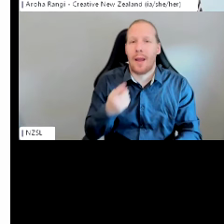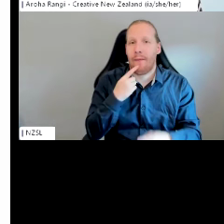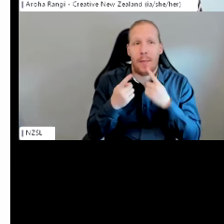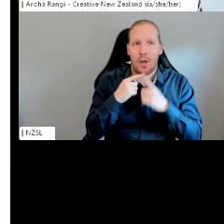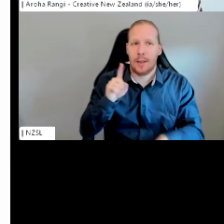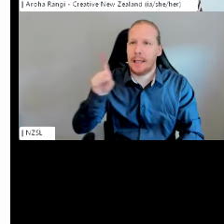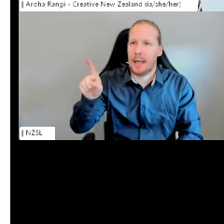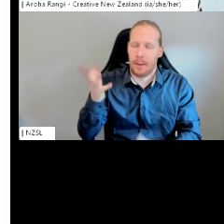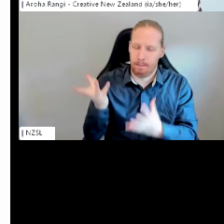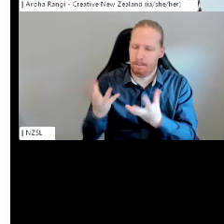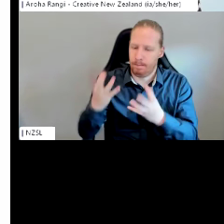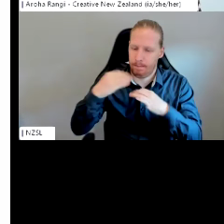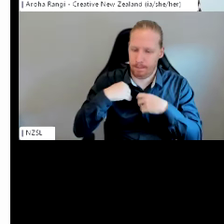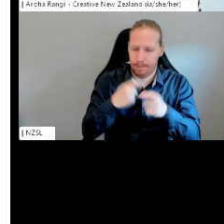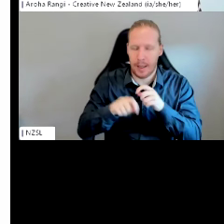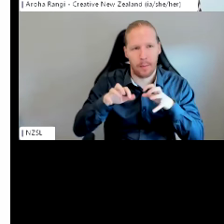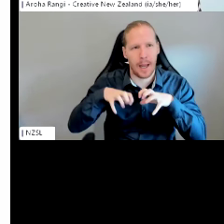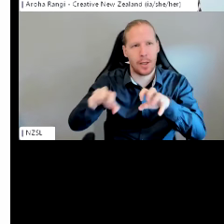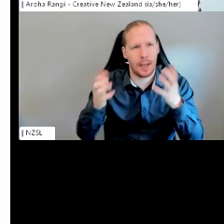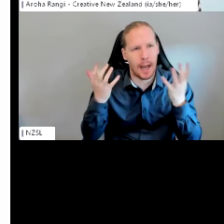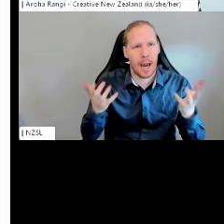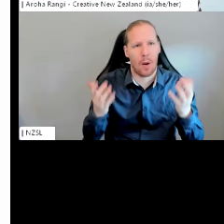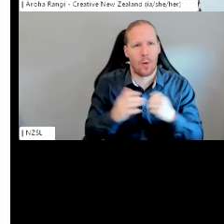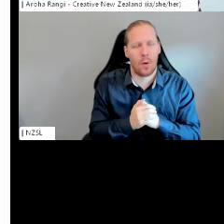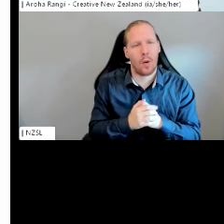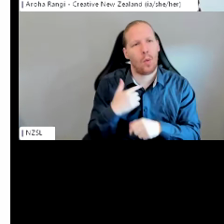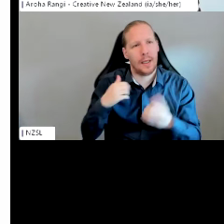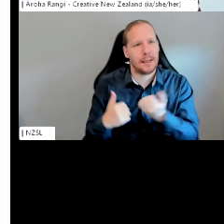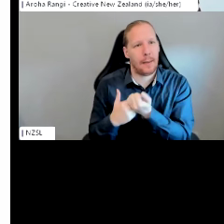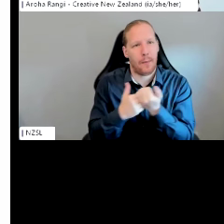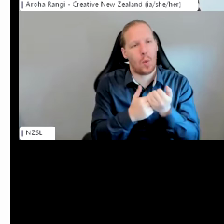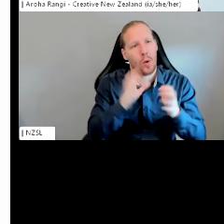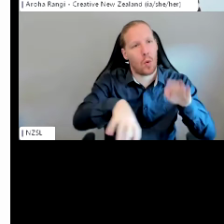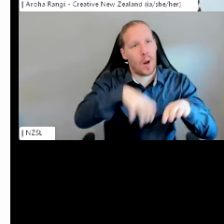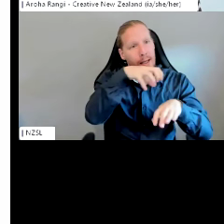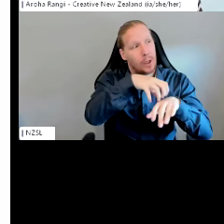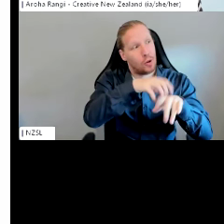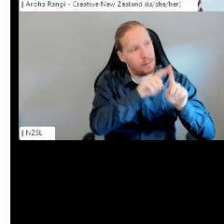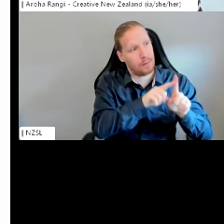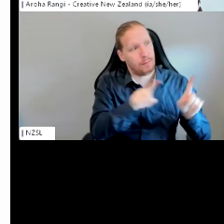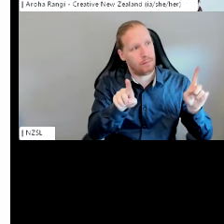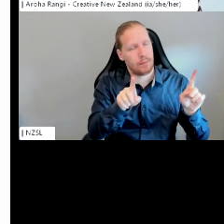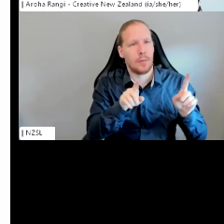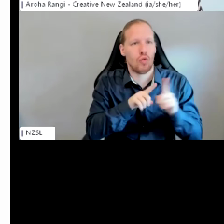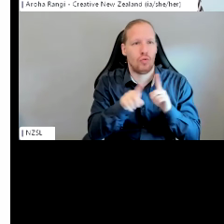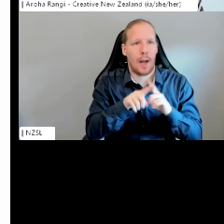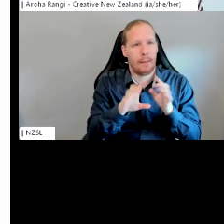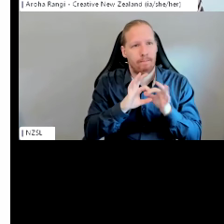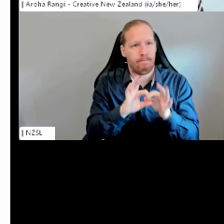support individual organisations to harness this insight to try to improve their own situation.